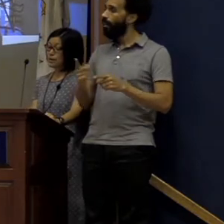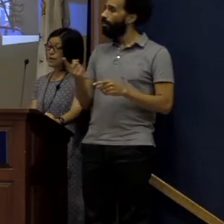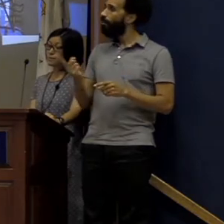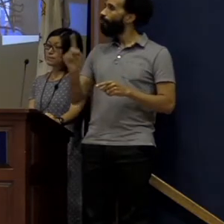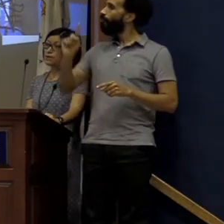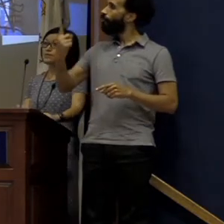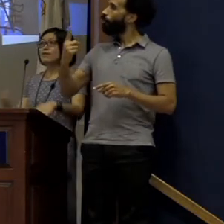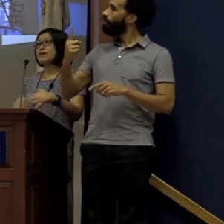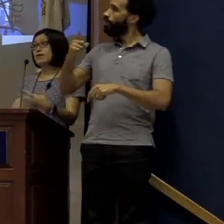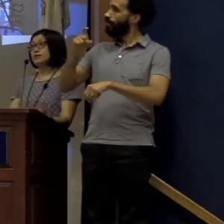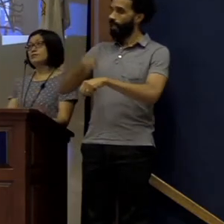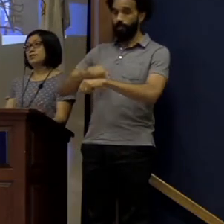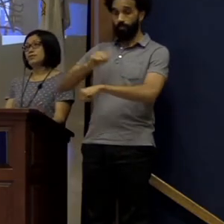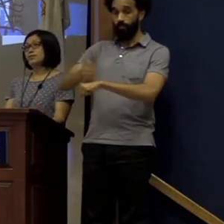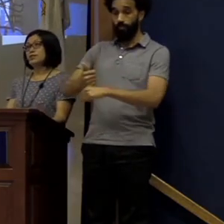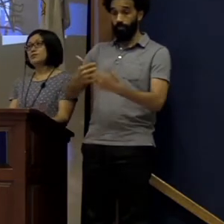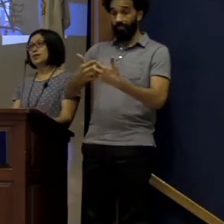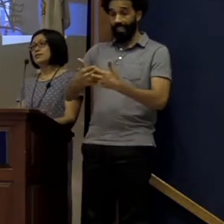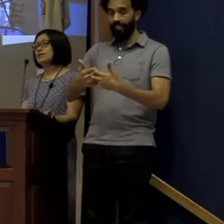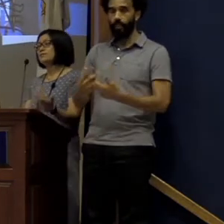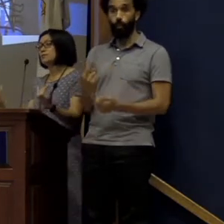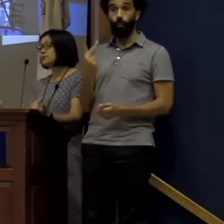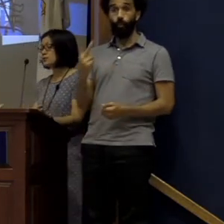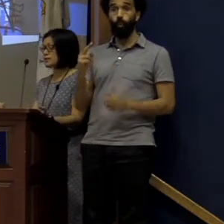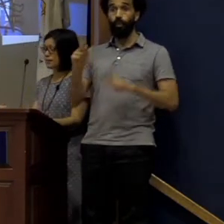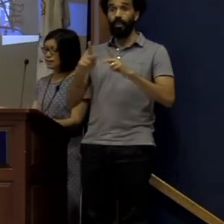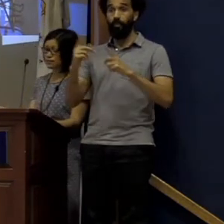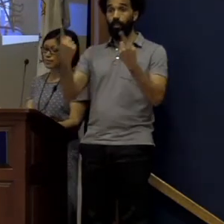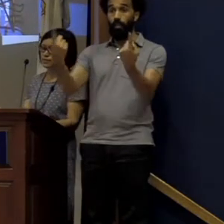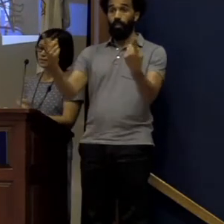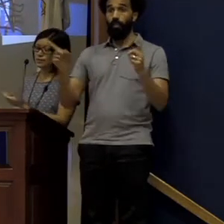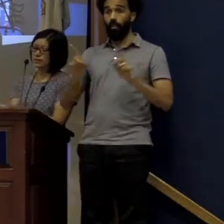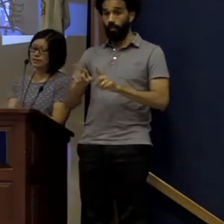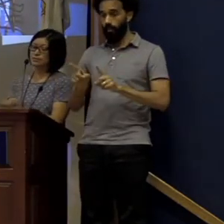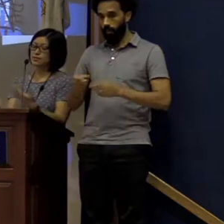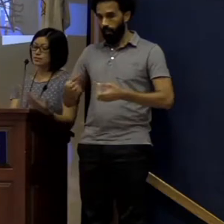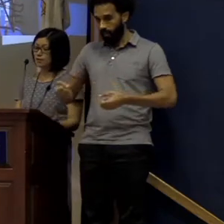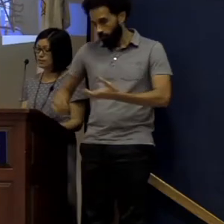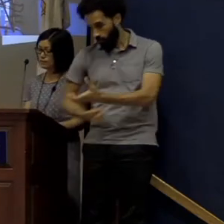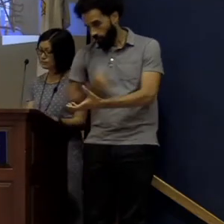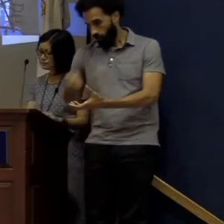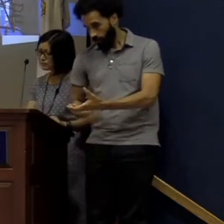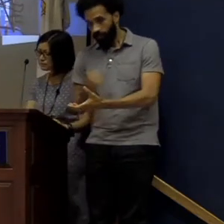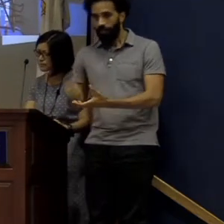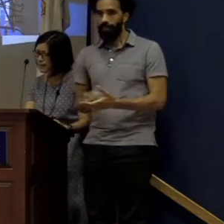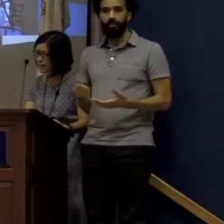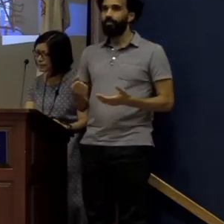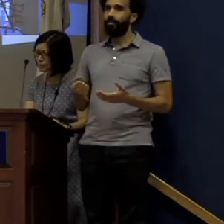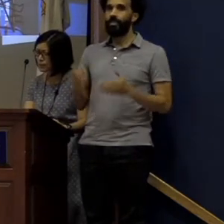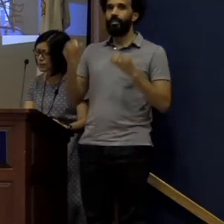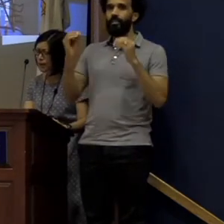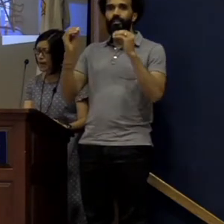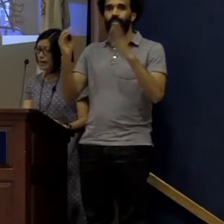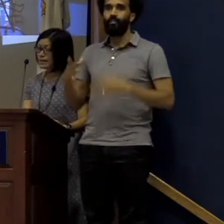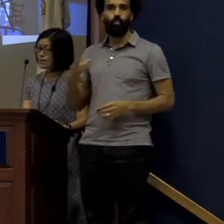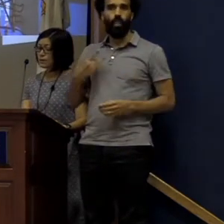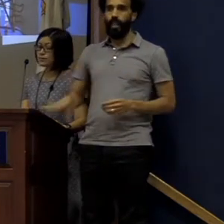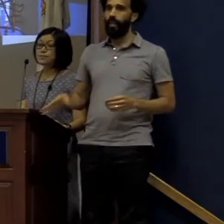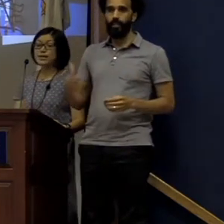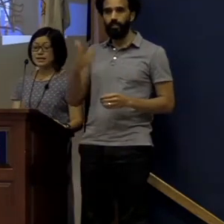not be very encouraging for the teacher who has her rules in her classroom that she doesn't want things to be disruptive and So they went through many iterations